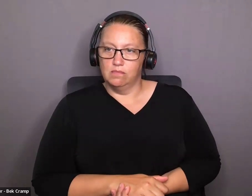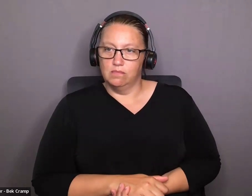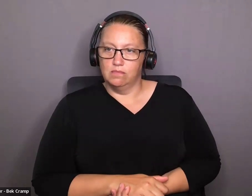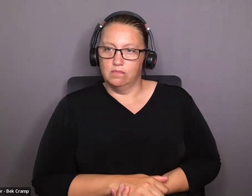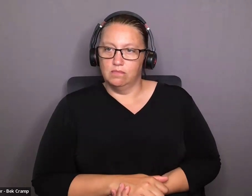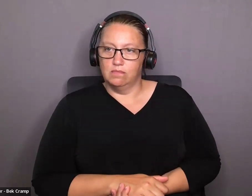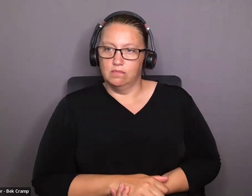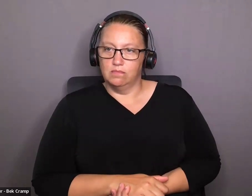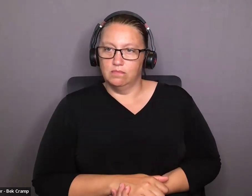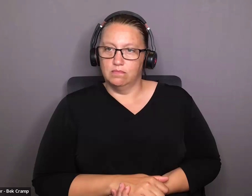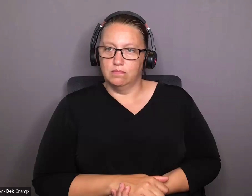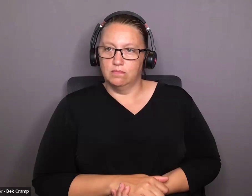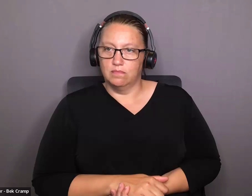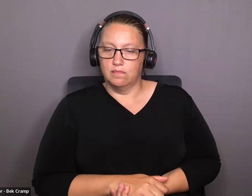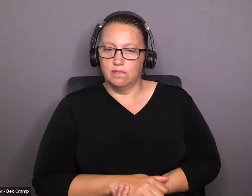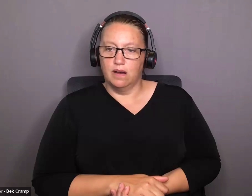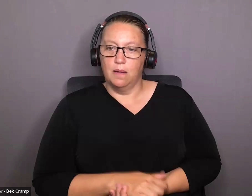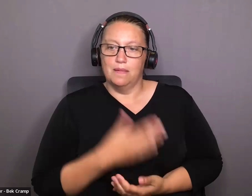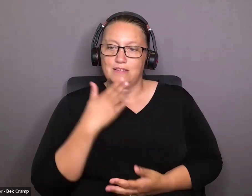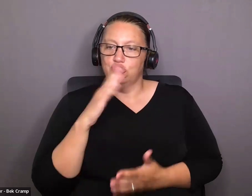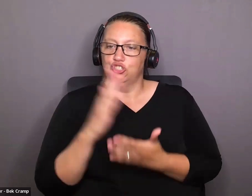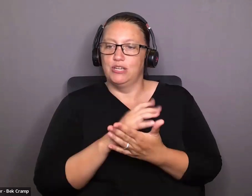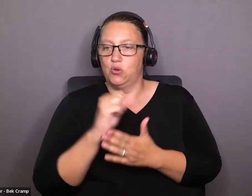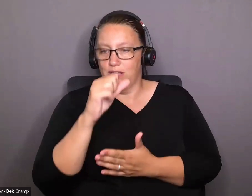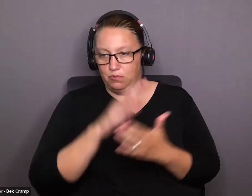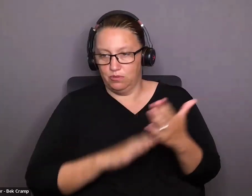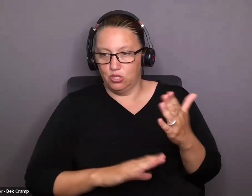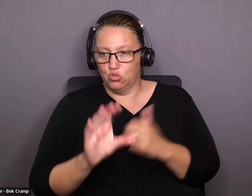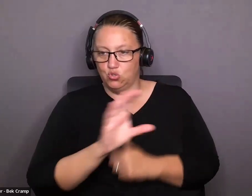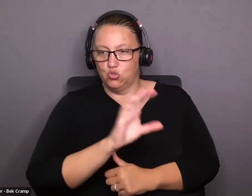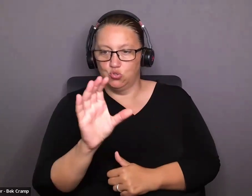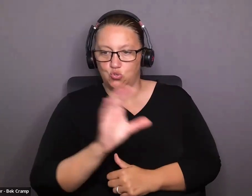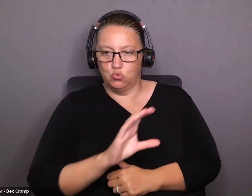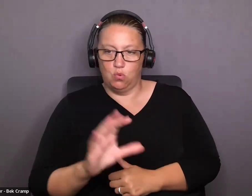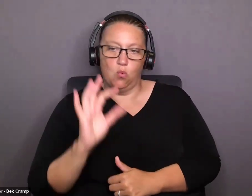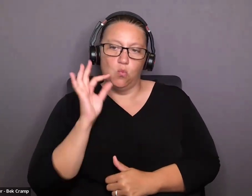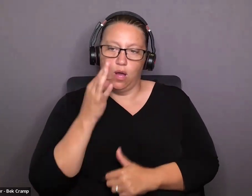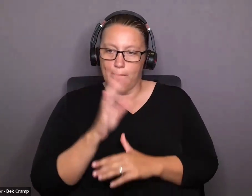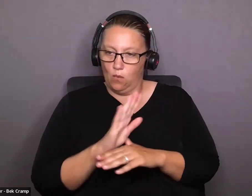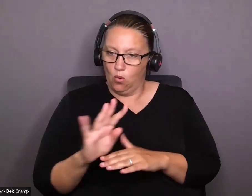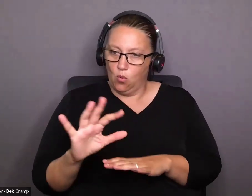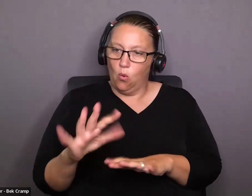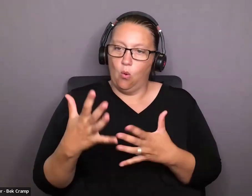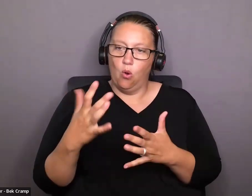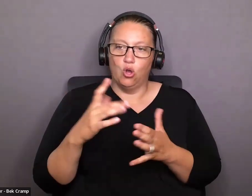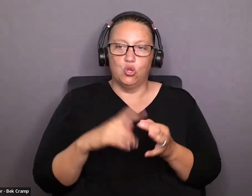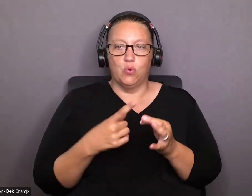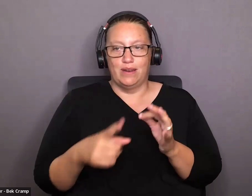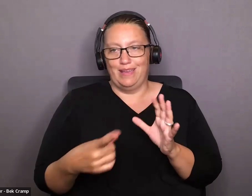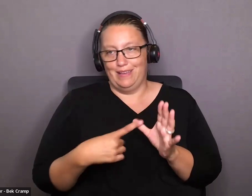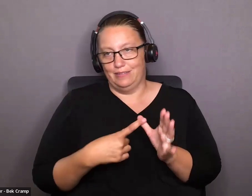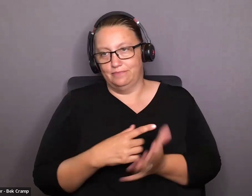the zoom whiteboard, or into the Q&A. As you feel free, or even if you want